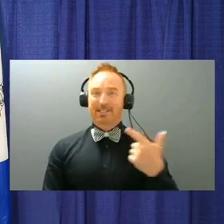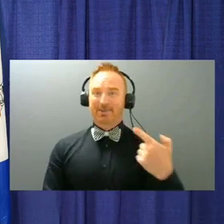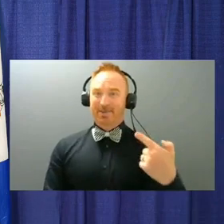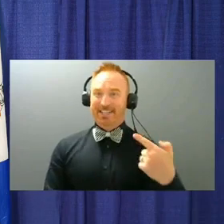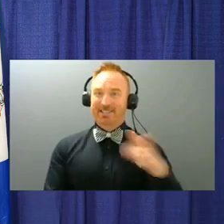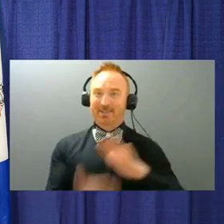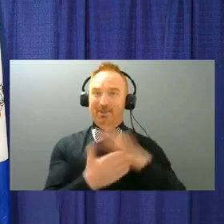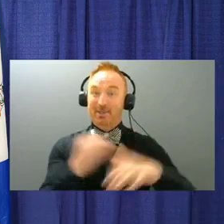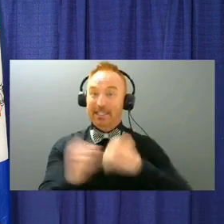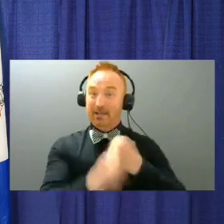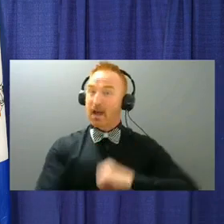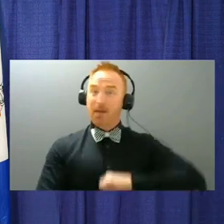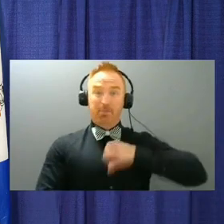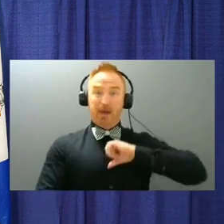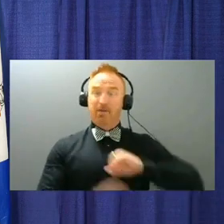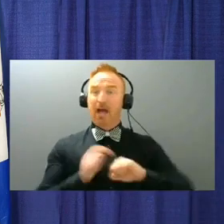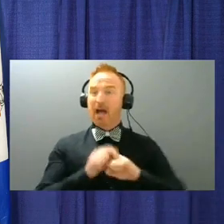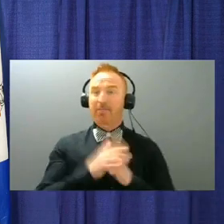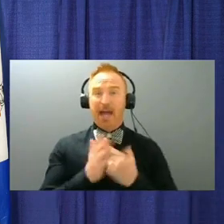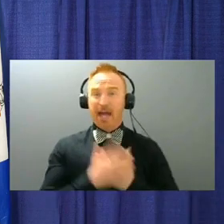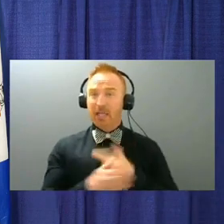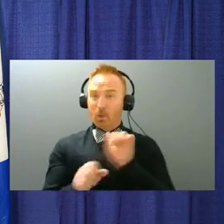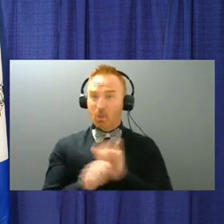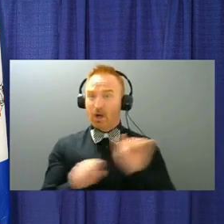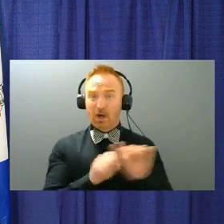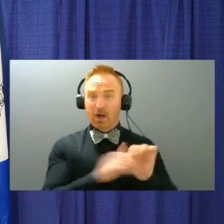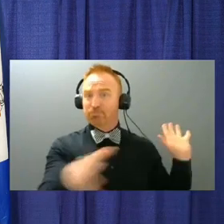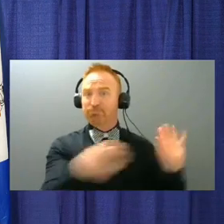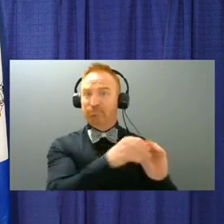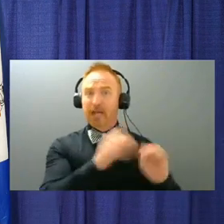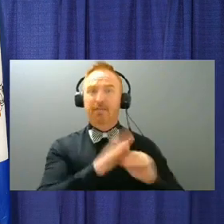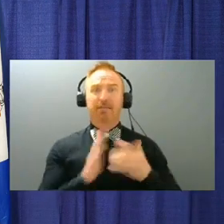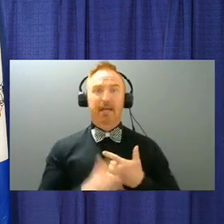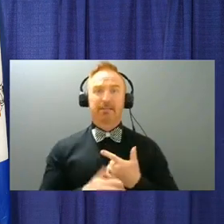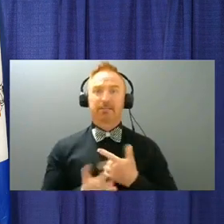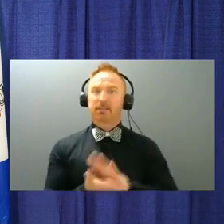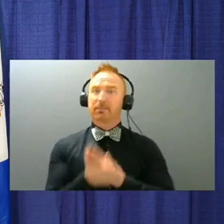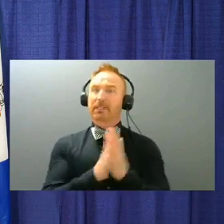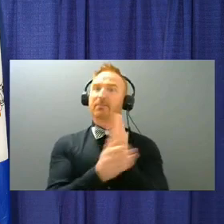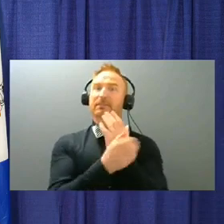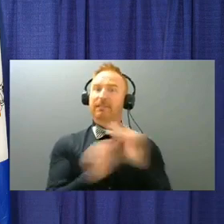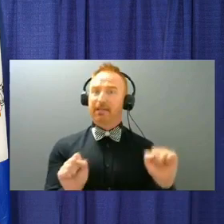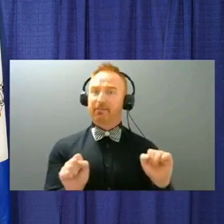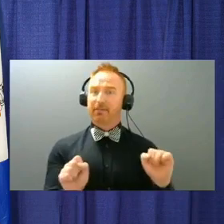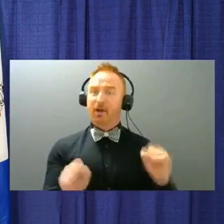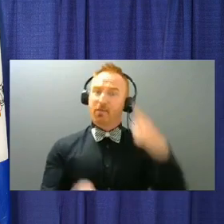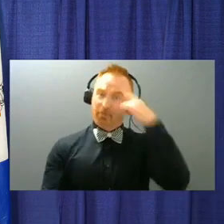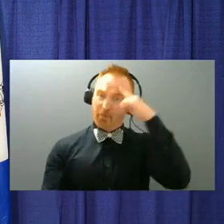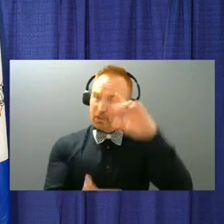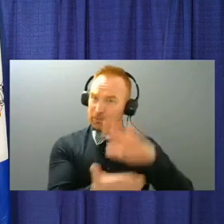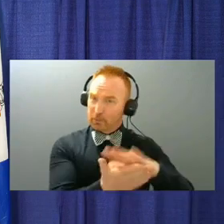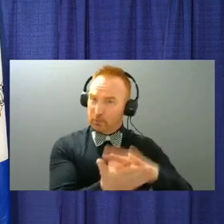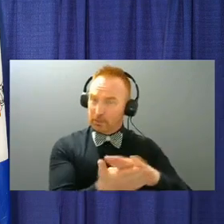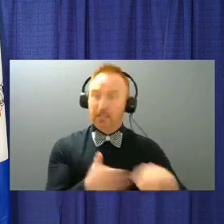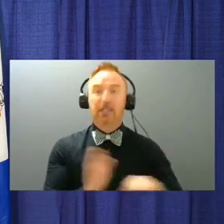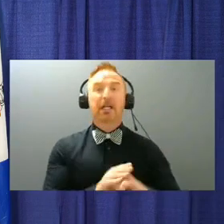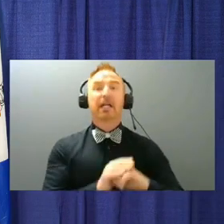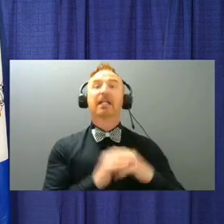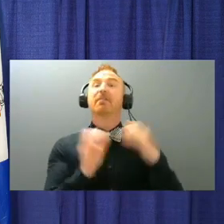work that has been taken to make this happen in a safe way. We have received lots of feedback that students are